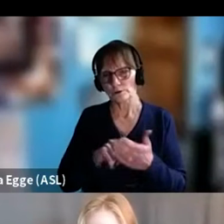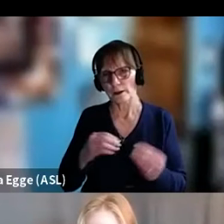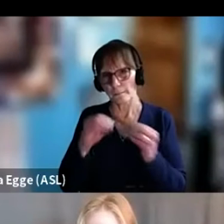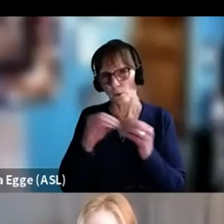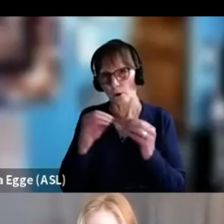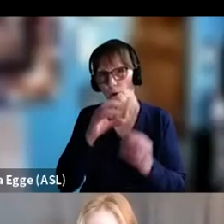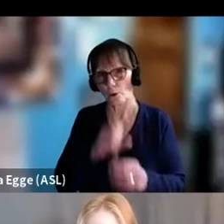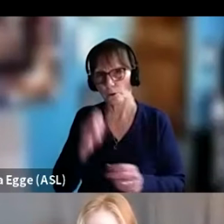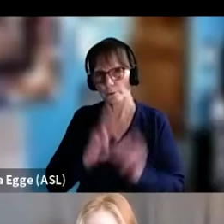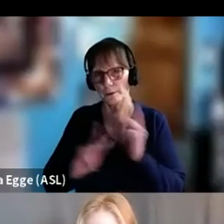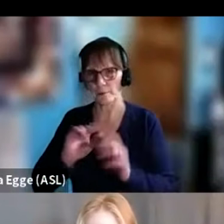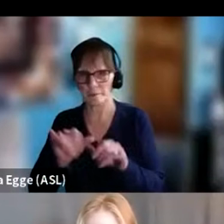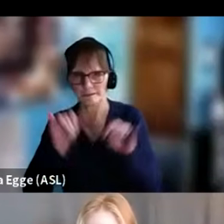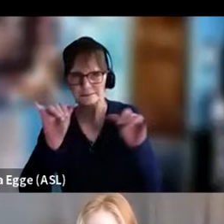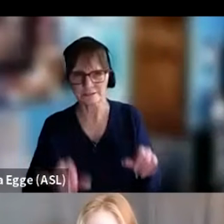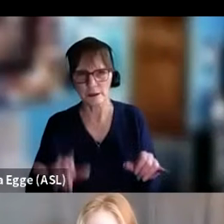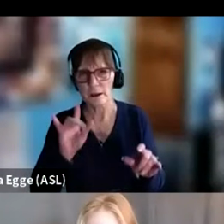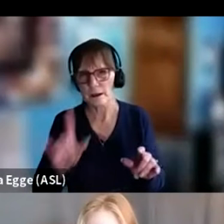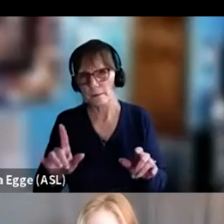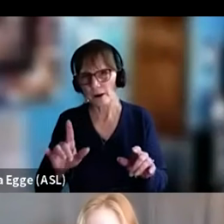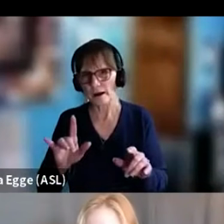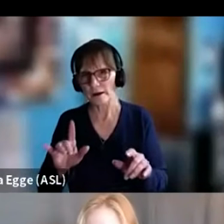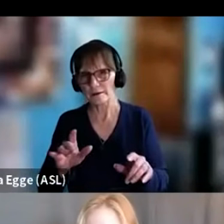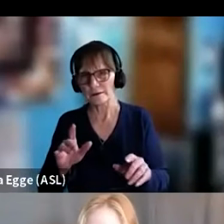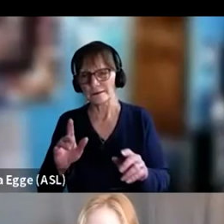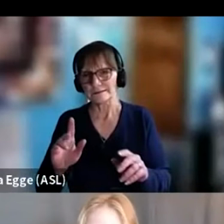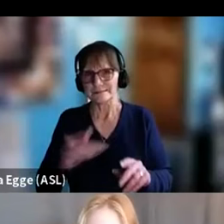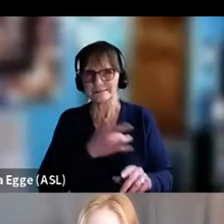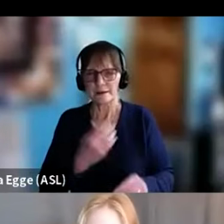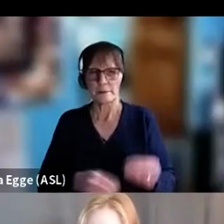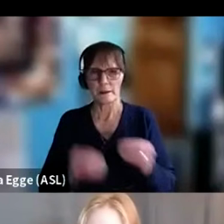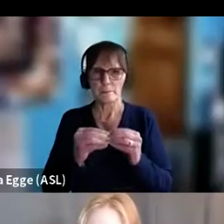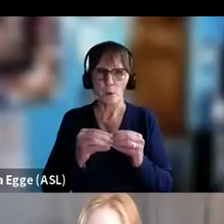but also those people tend to more and more be people of color, black and brown people.